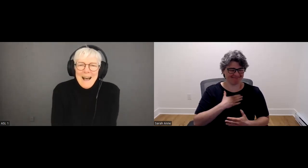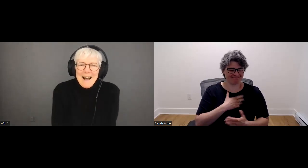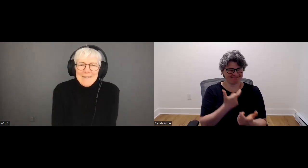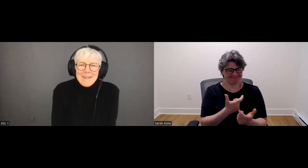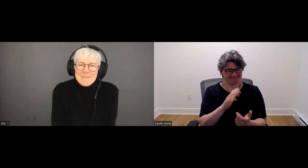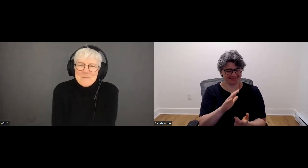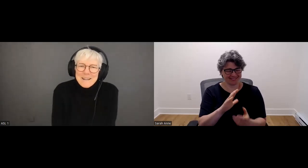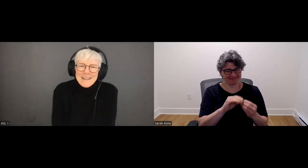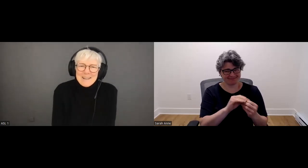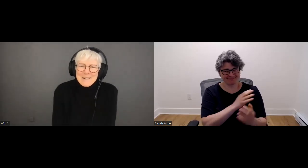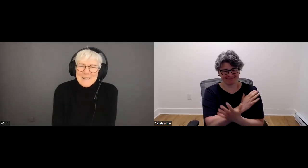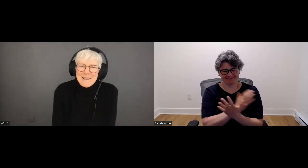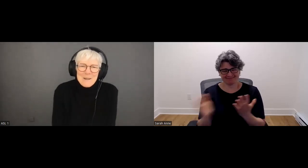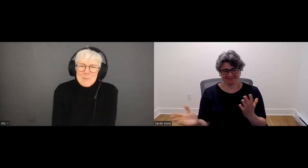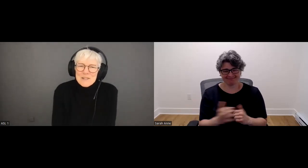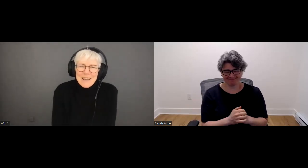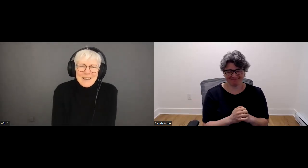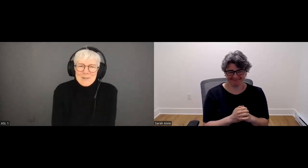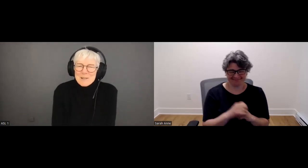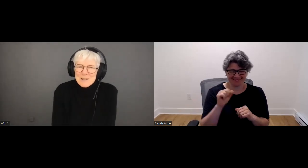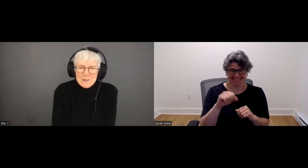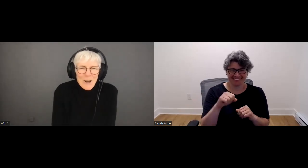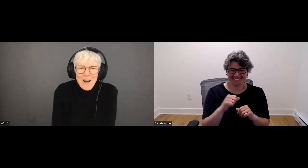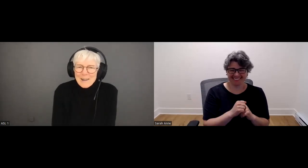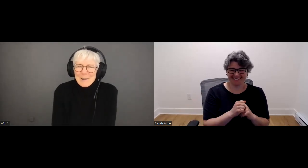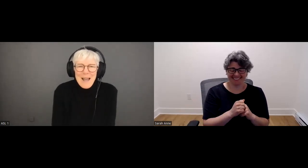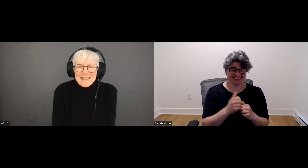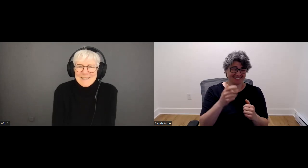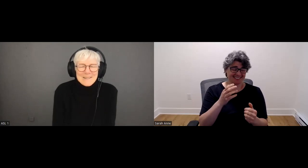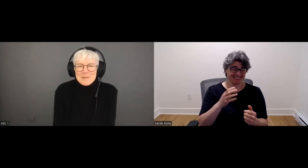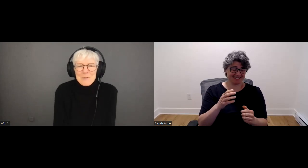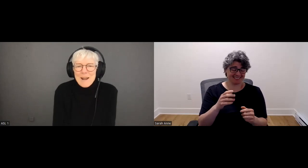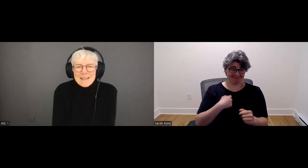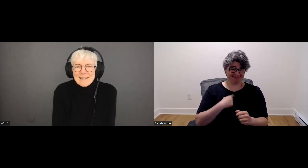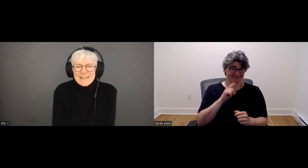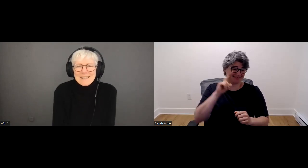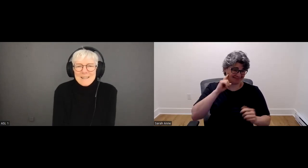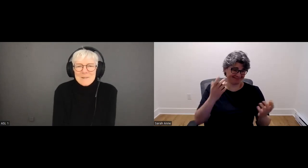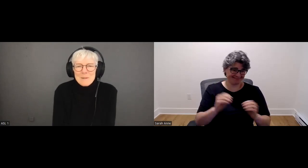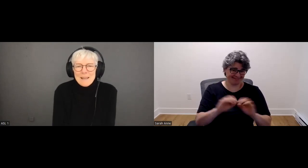um I really appreciated your your talk and your answers it was great to to see you speaking